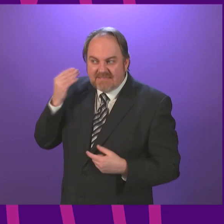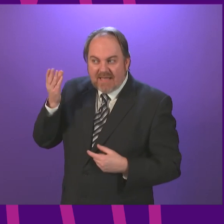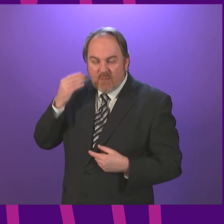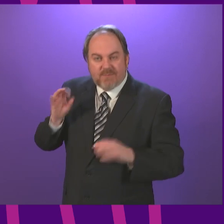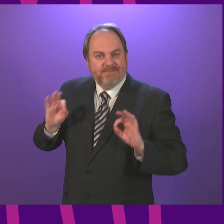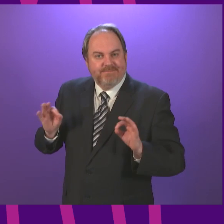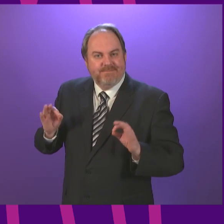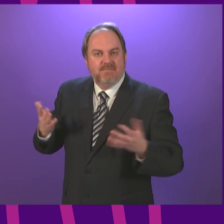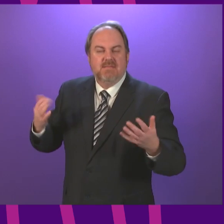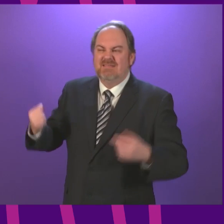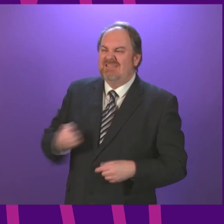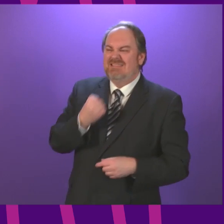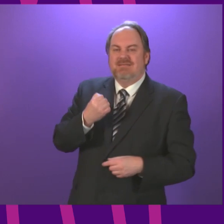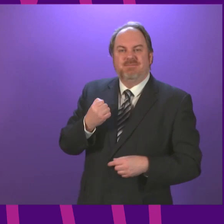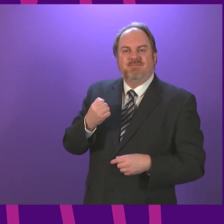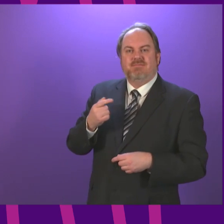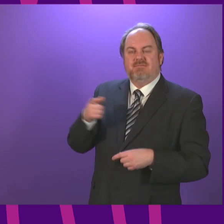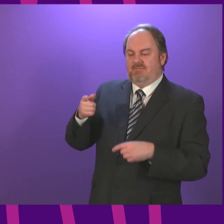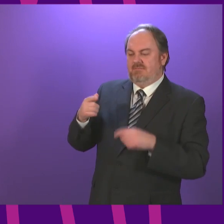I am afraid that he has dropped off BlueJeans, so he will be unable to ask his question.